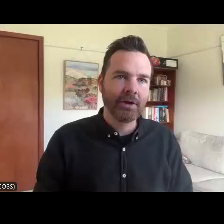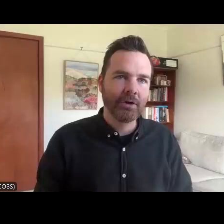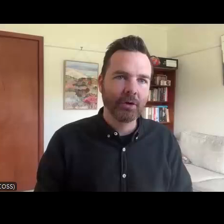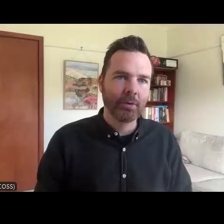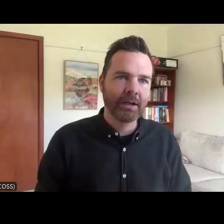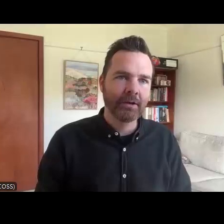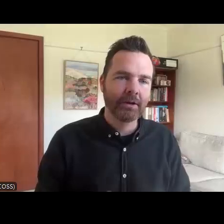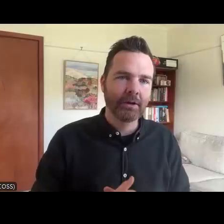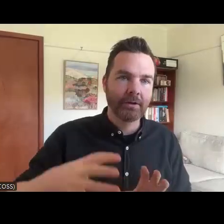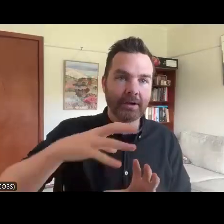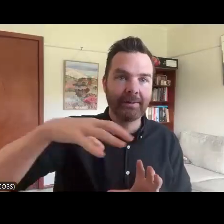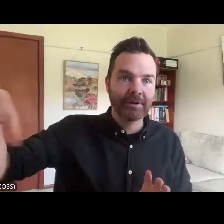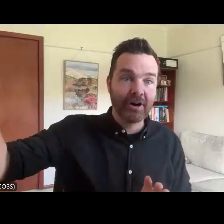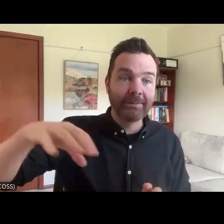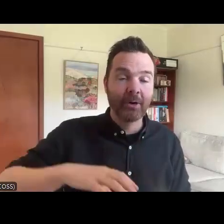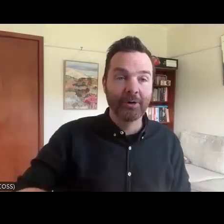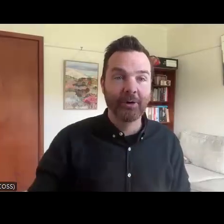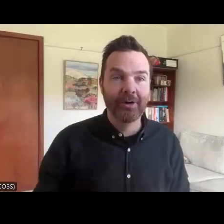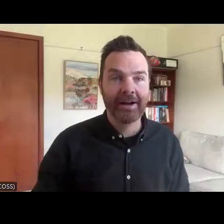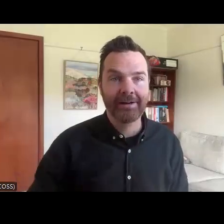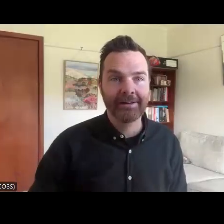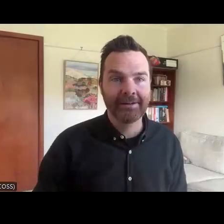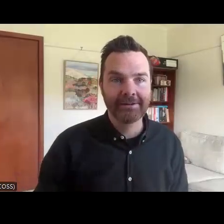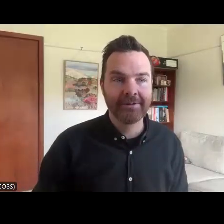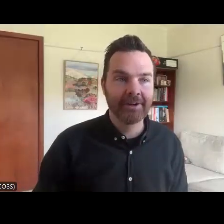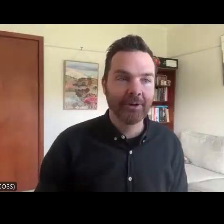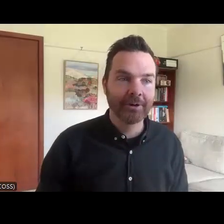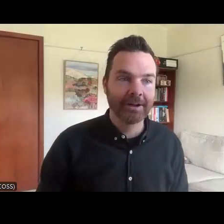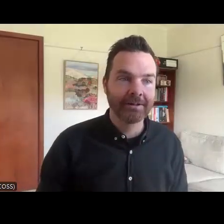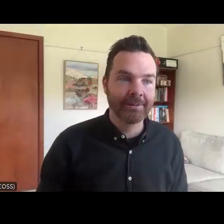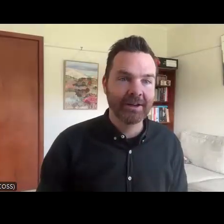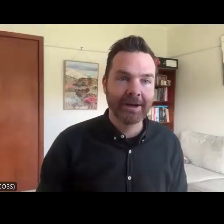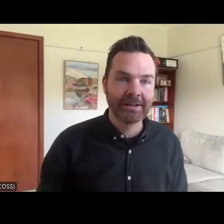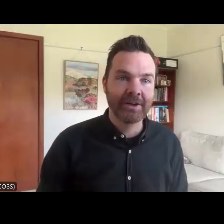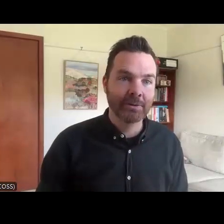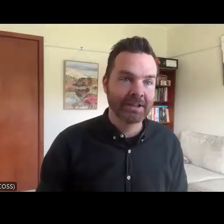you do in the Tram Corridor in the sort of inner north and some of the amazing visuals that